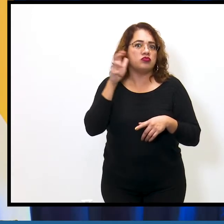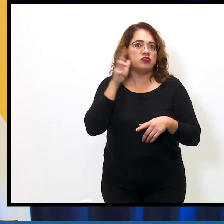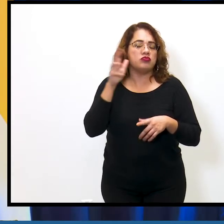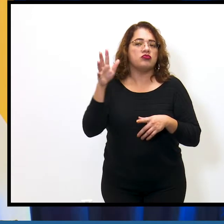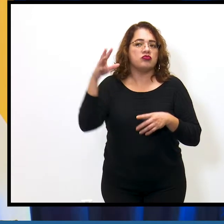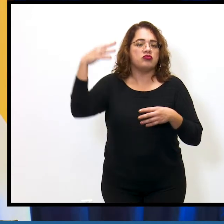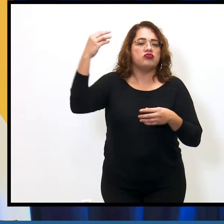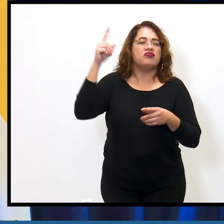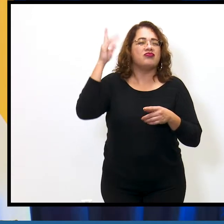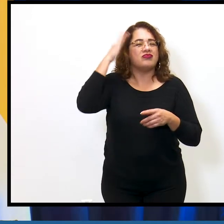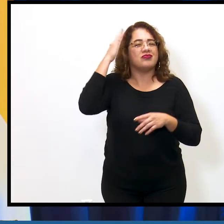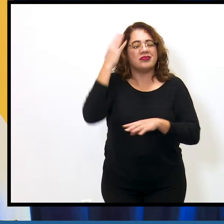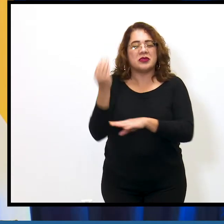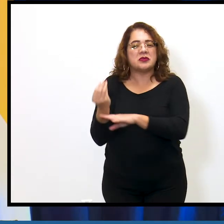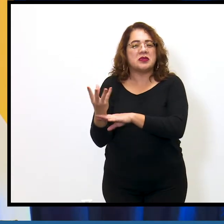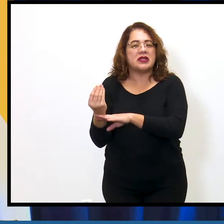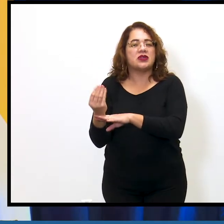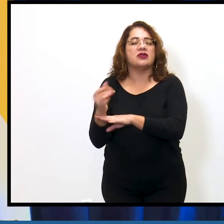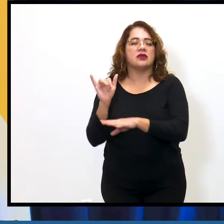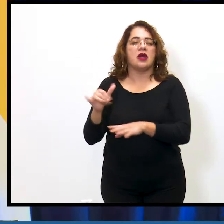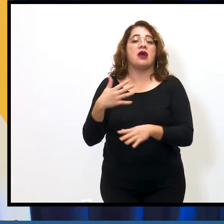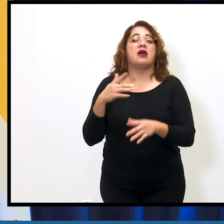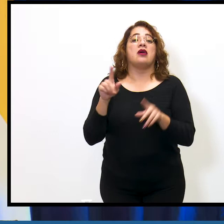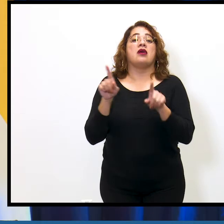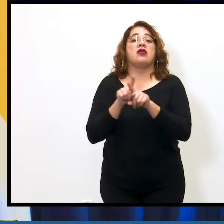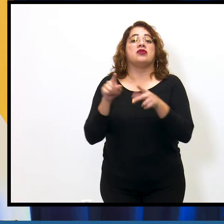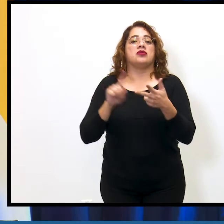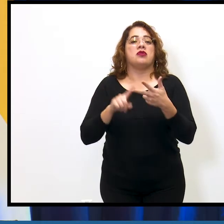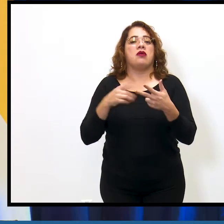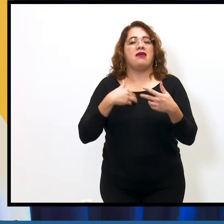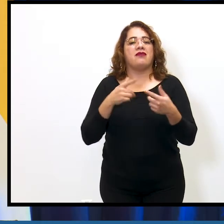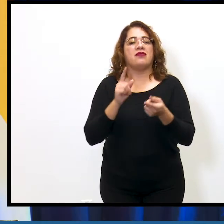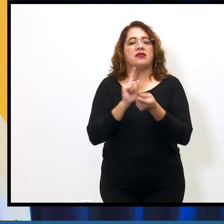and of course we have a translation and then at the end we'll have also our Spanish translation